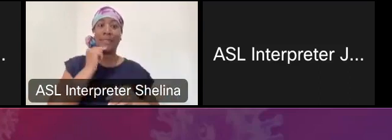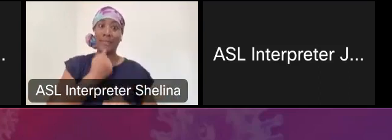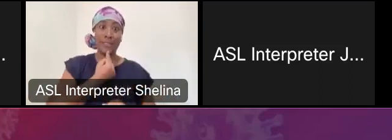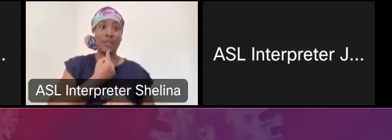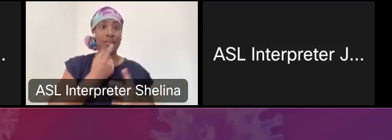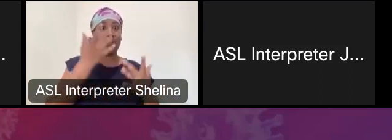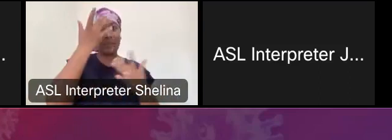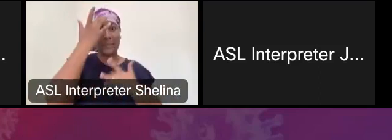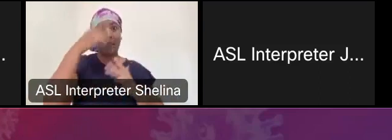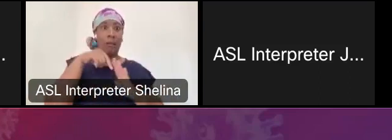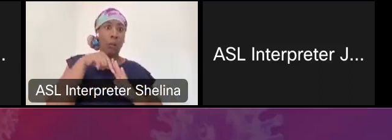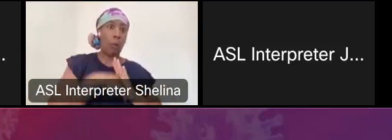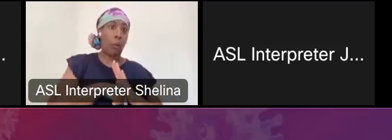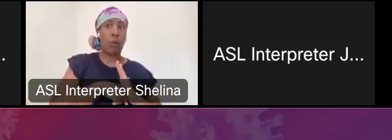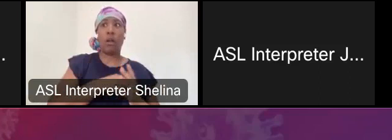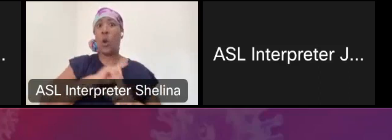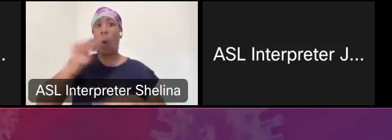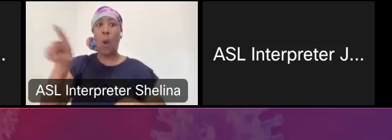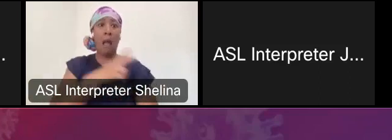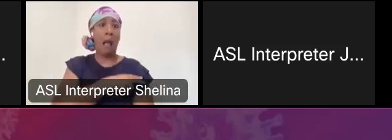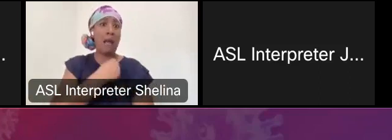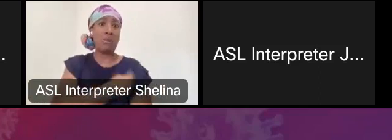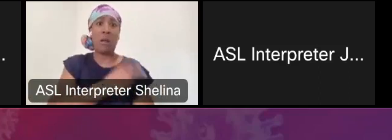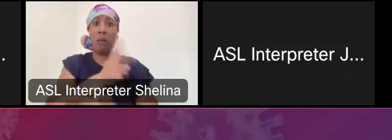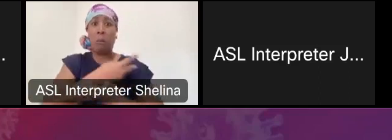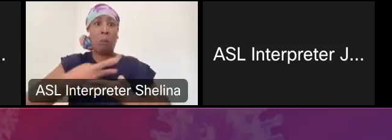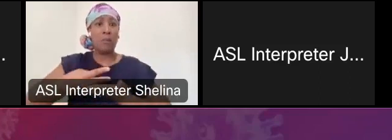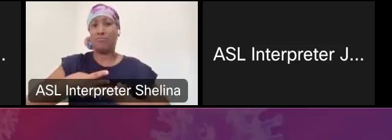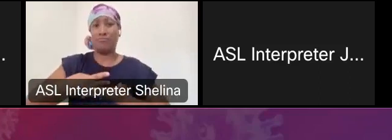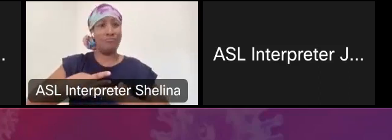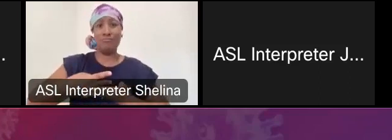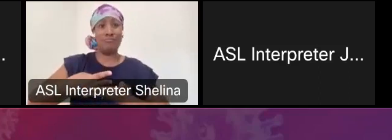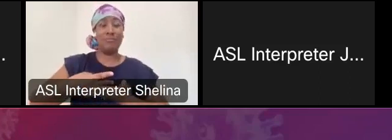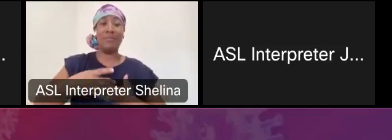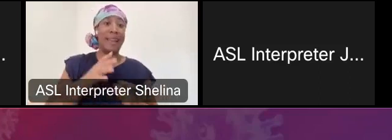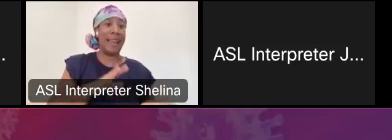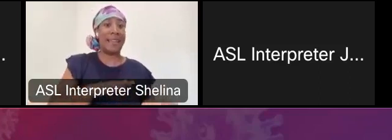Which means people don't have to go to the hospital and are much less likely to die from poverty. 18.